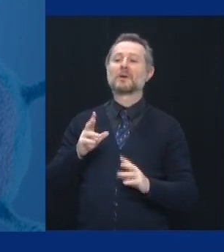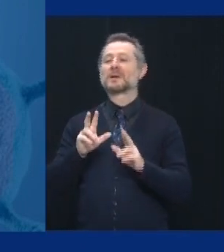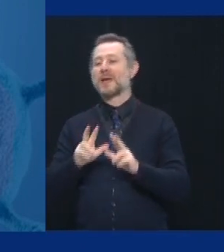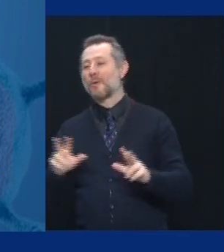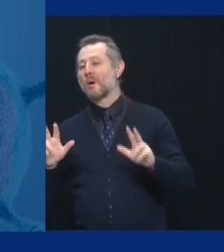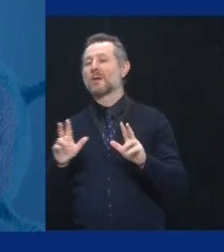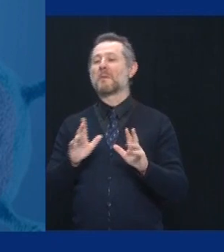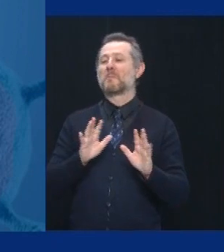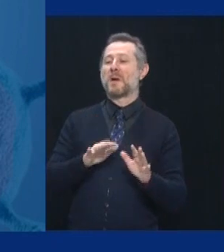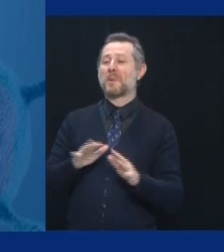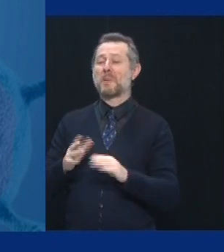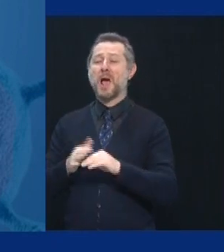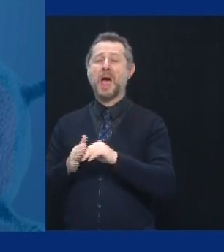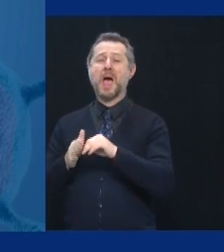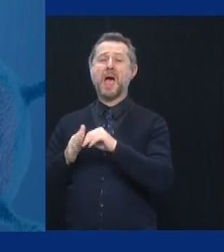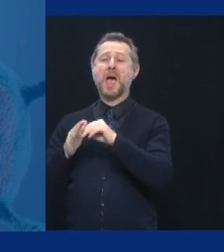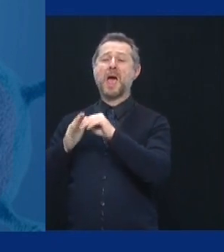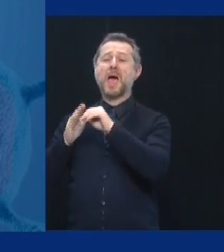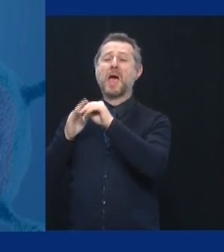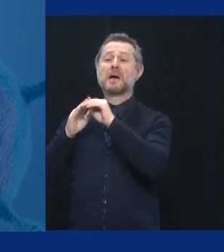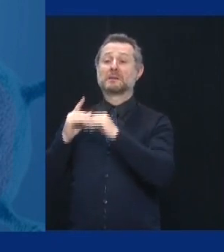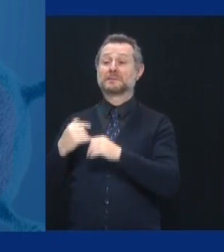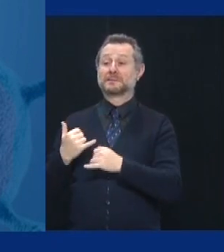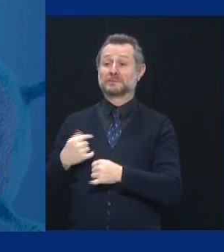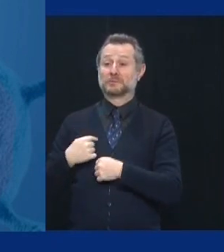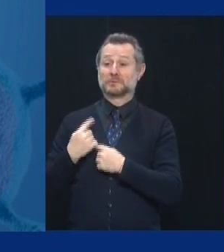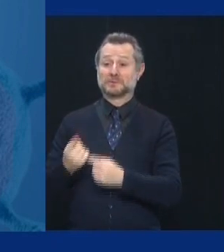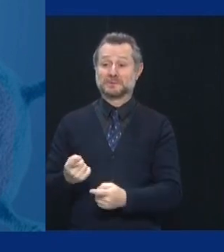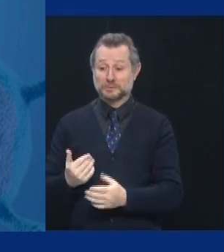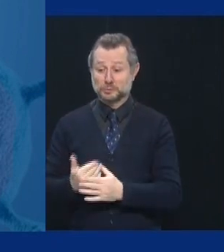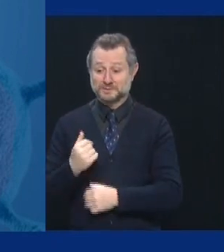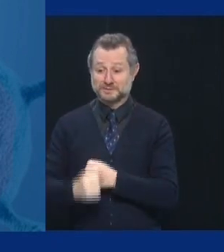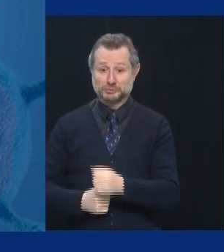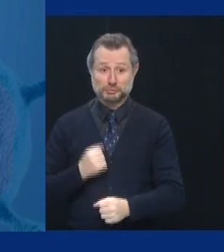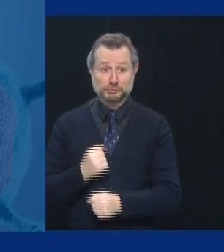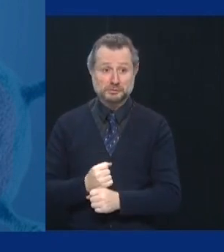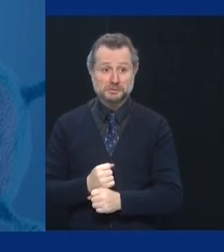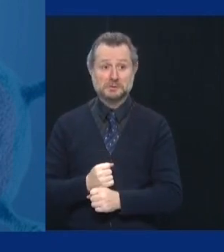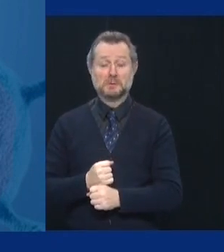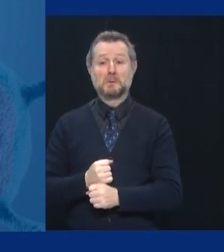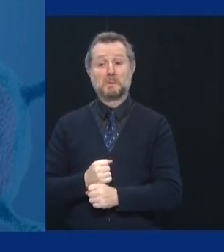CHRISTMAS, OKAY? SO, THANKSGIVING, CHRISTMAS, KWANZAA, HANUKKAH, A LOT OF GATHERINGS.